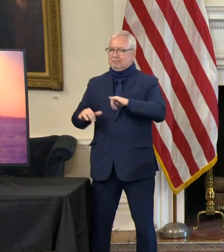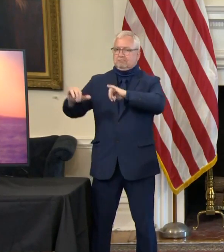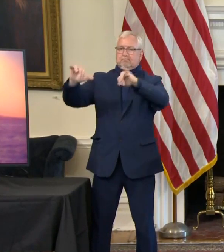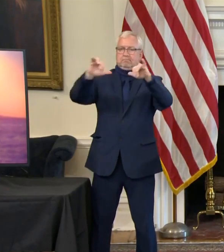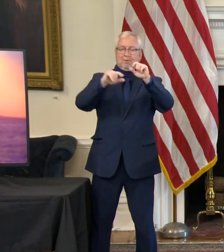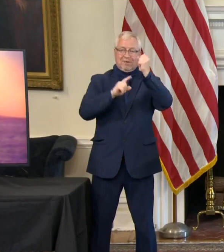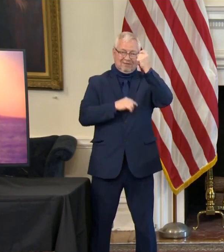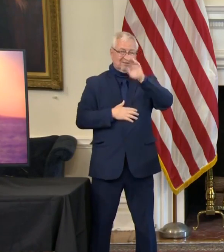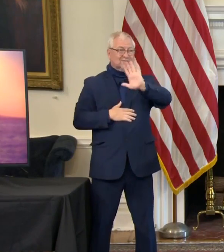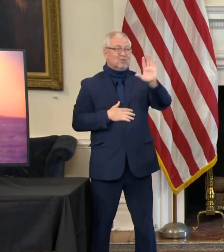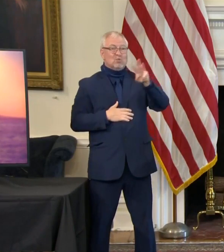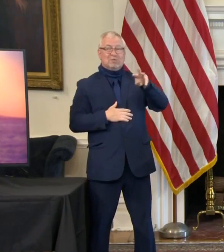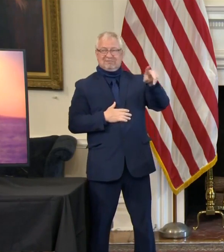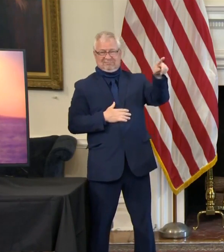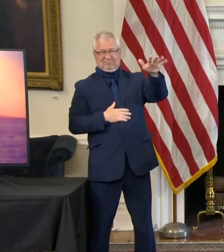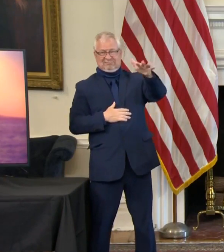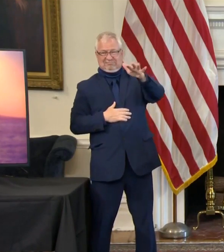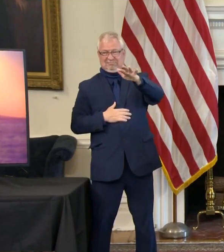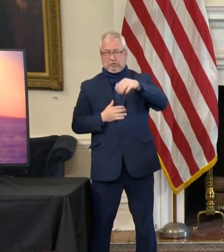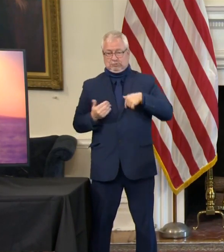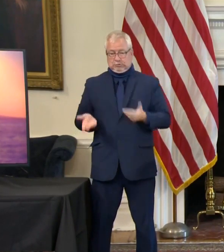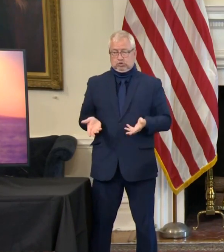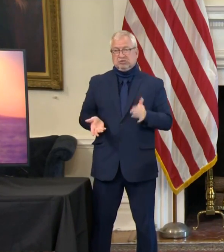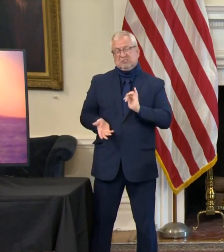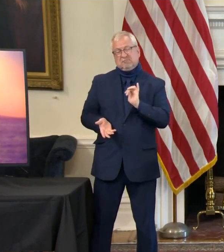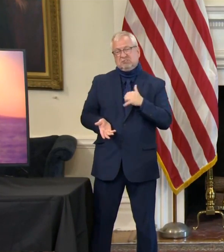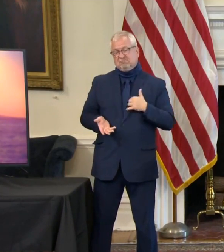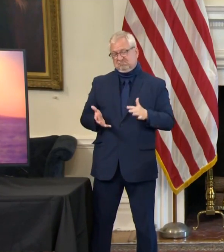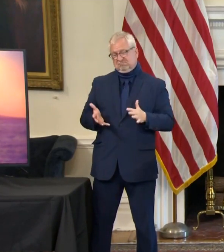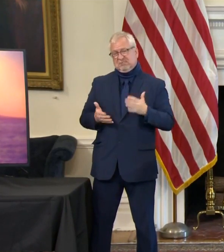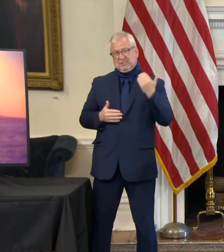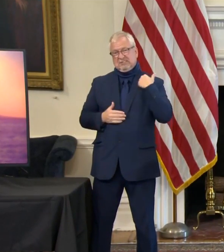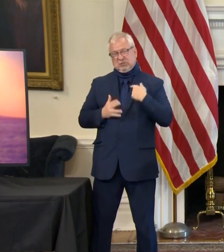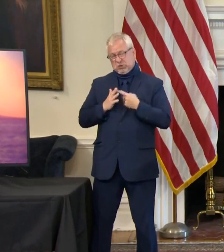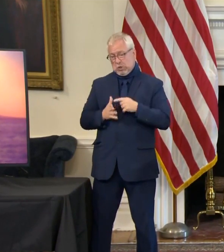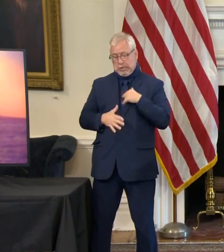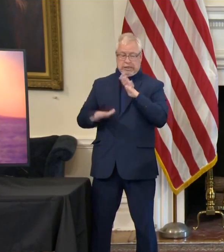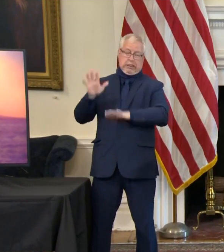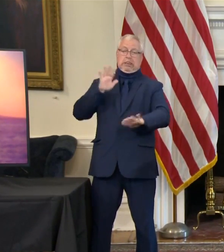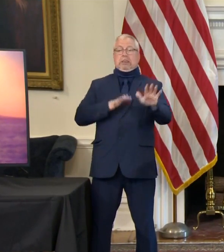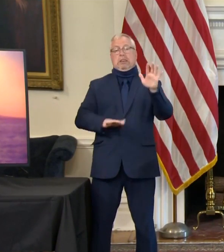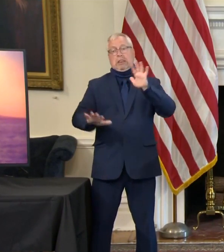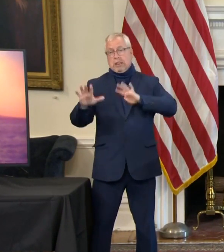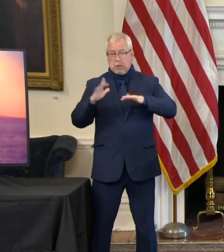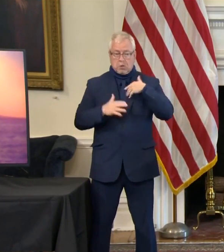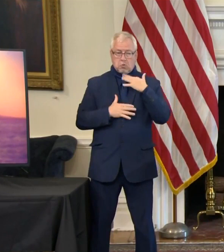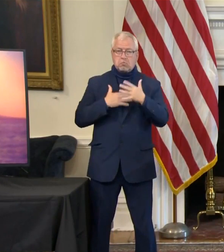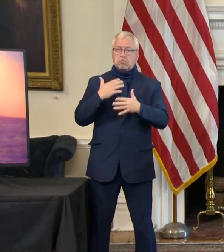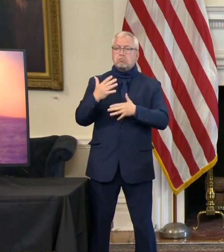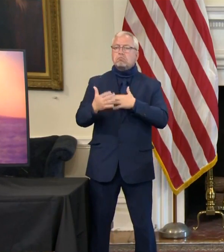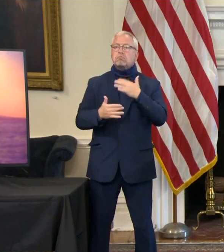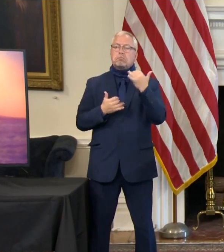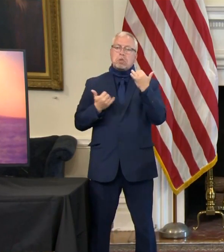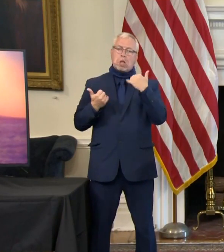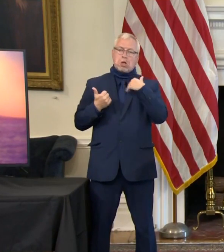IT WAS NOT FUNCTION WELL IN THE FIRST THREE OR FOUR DAYS, HAD NINE-HOUR WEIGHTS AND WE WERE 180,000 PEOPLE IN LINE.